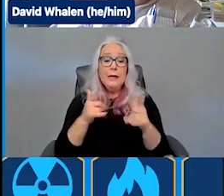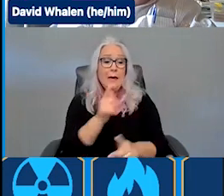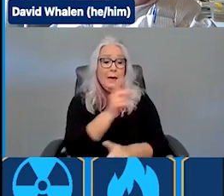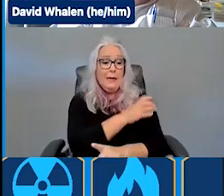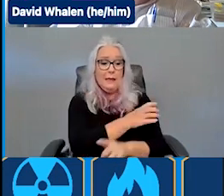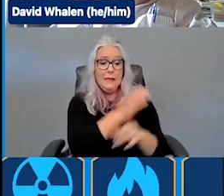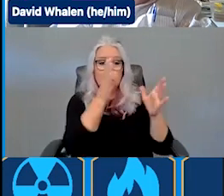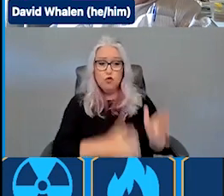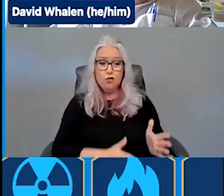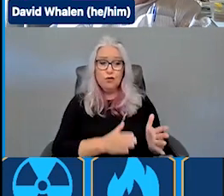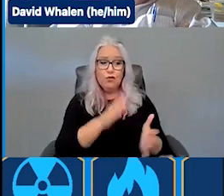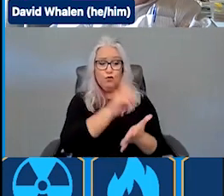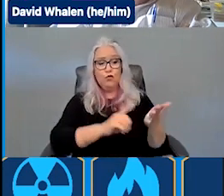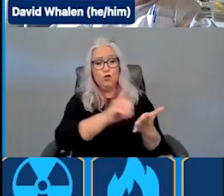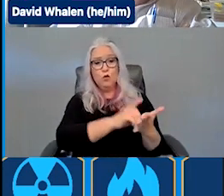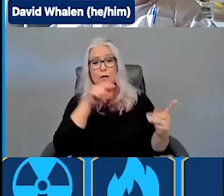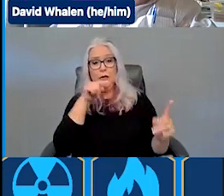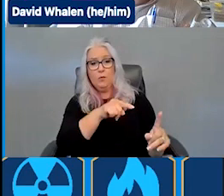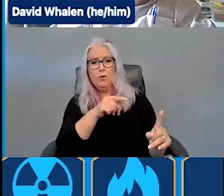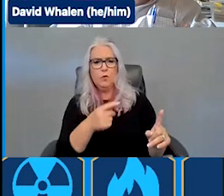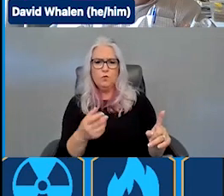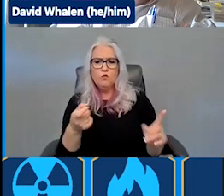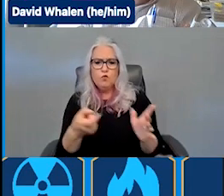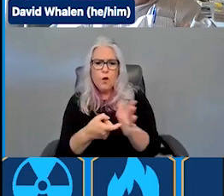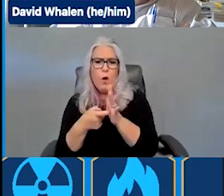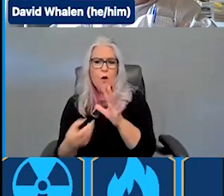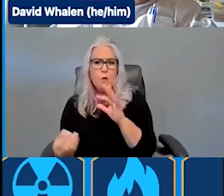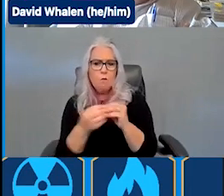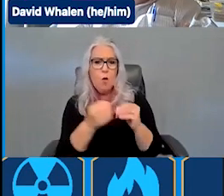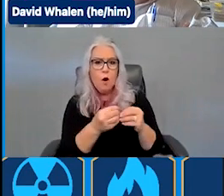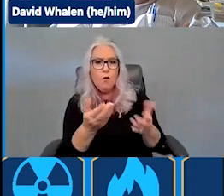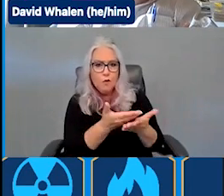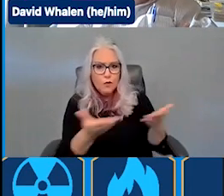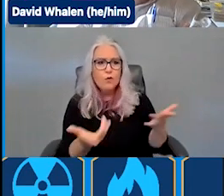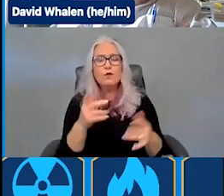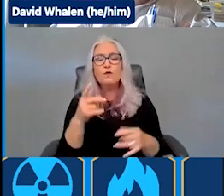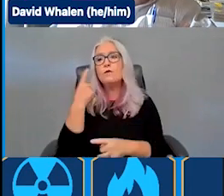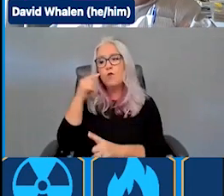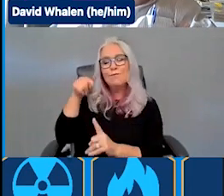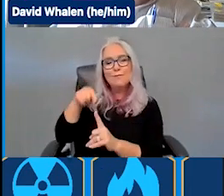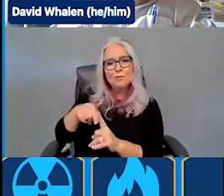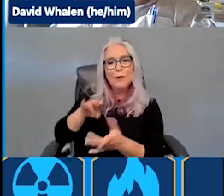require more resources, which are often you know disabled patients, multiply marginalized